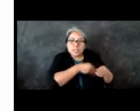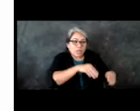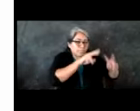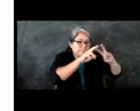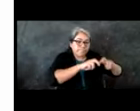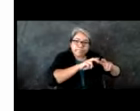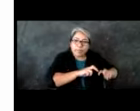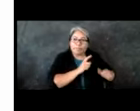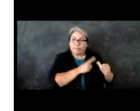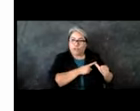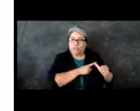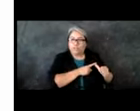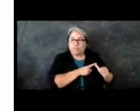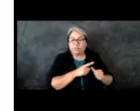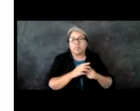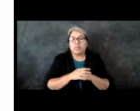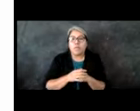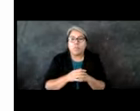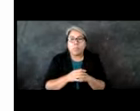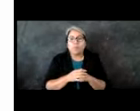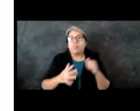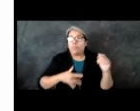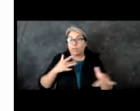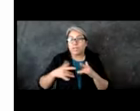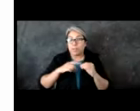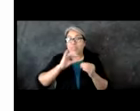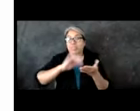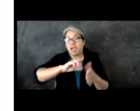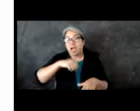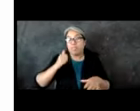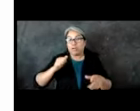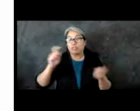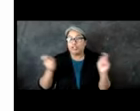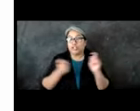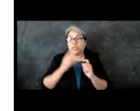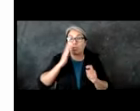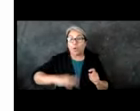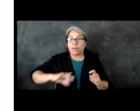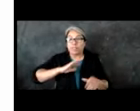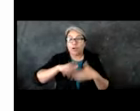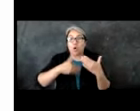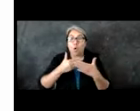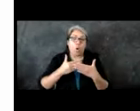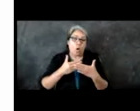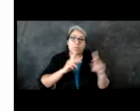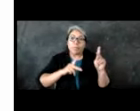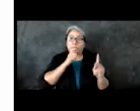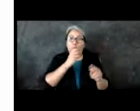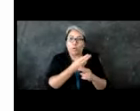change. It is implemented in 2025. It is just subject to budget review at that time. So we're really excited about